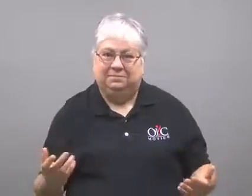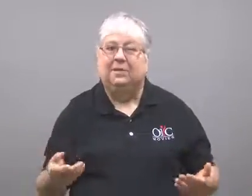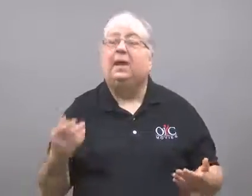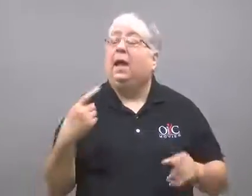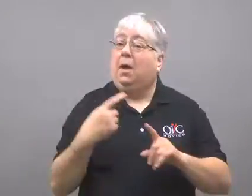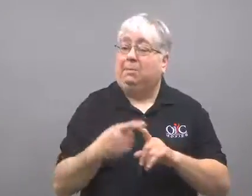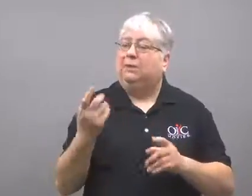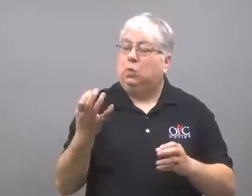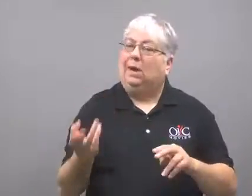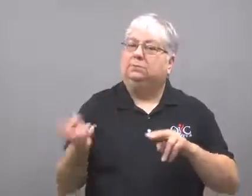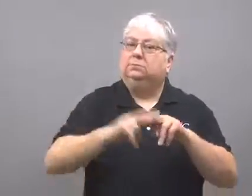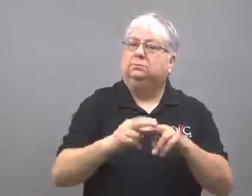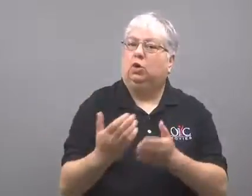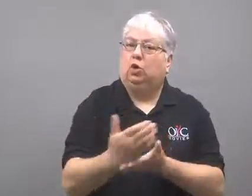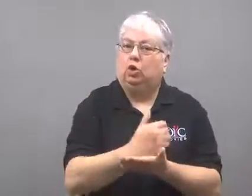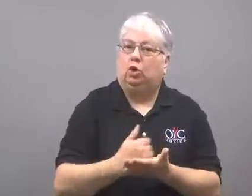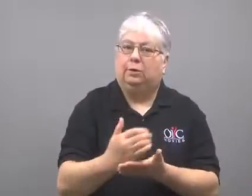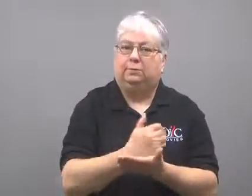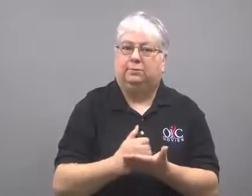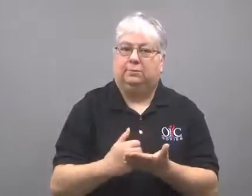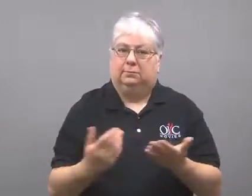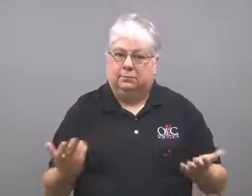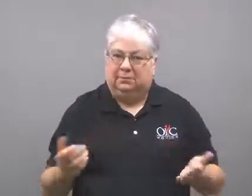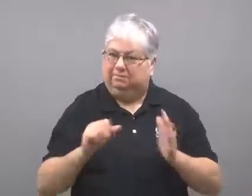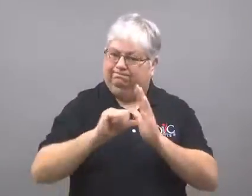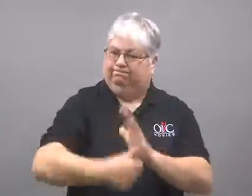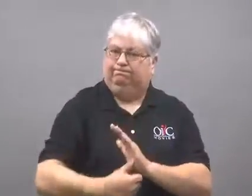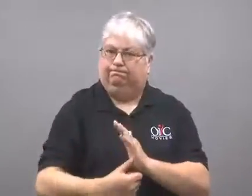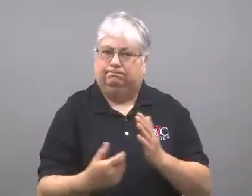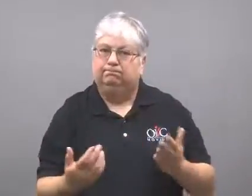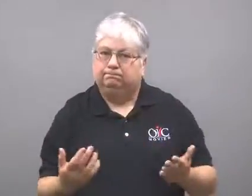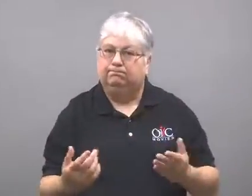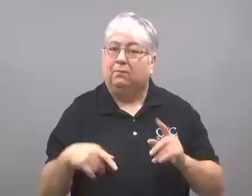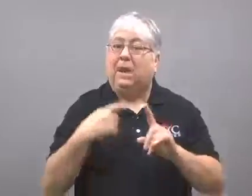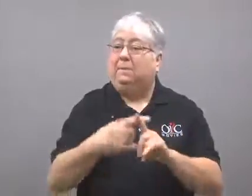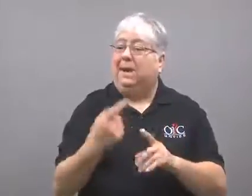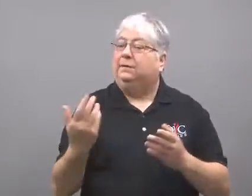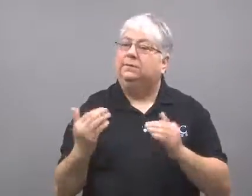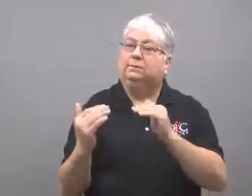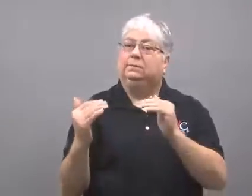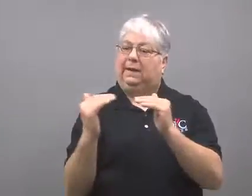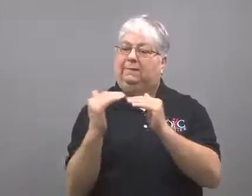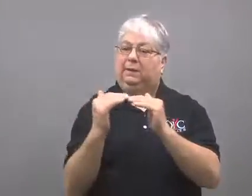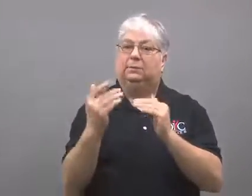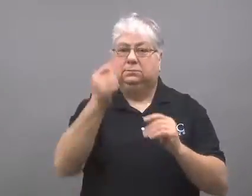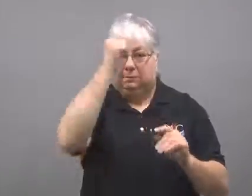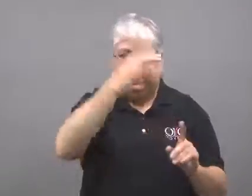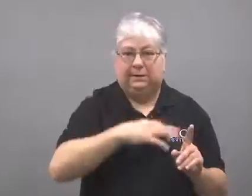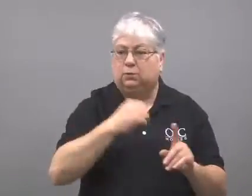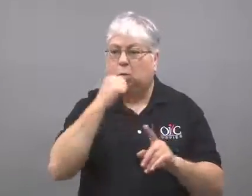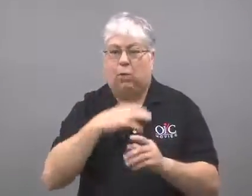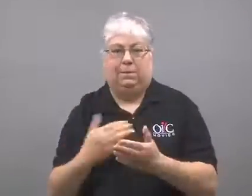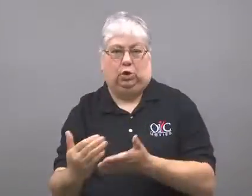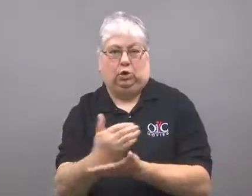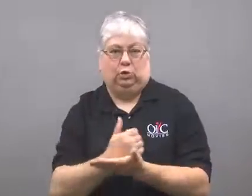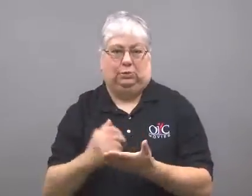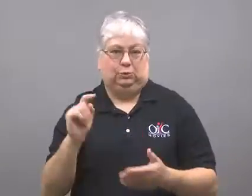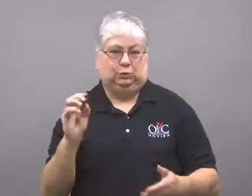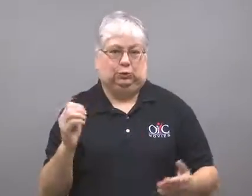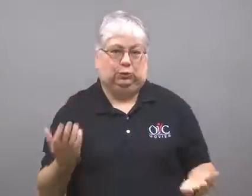She emphasized boosting earning power, and gender equality of pay.